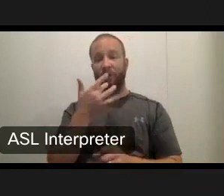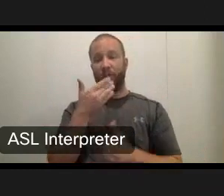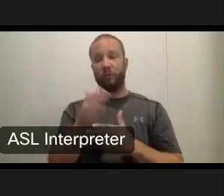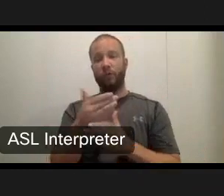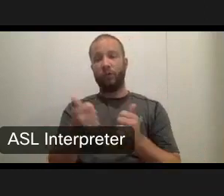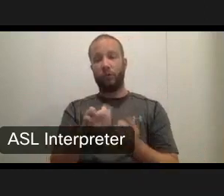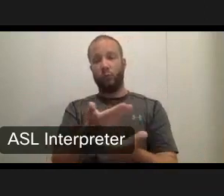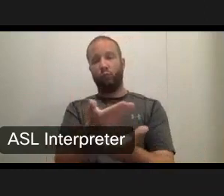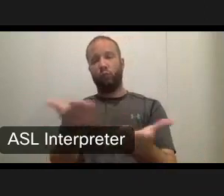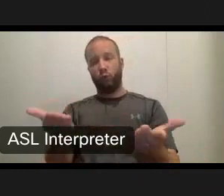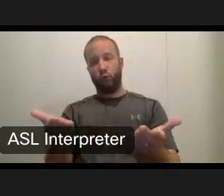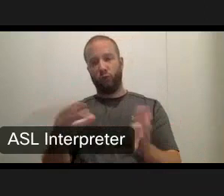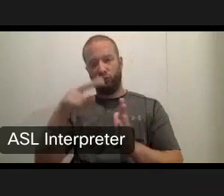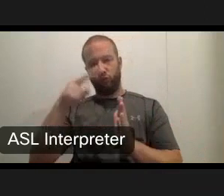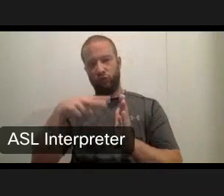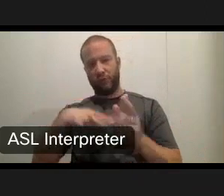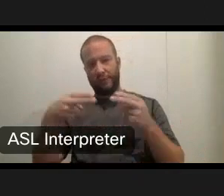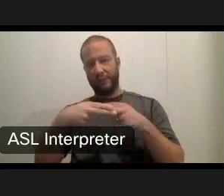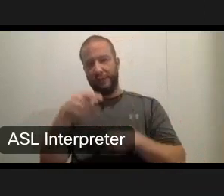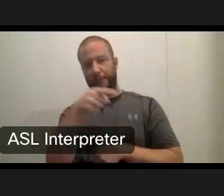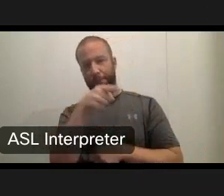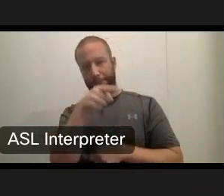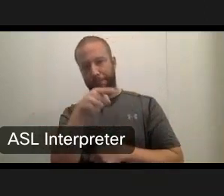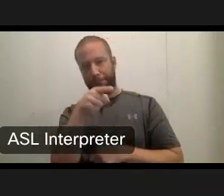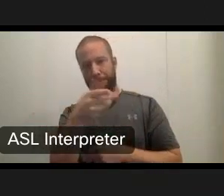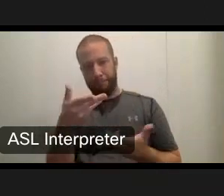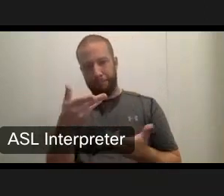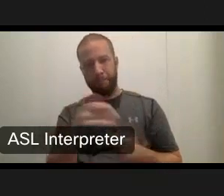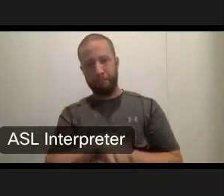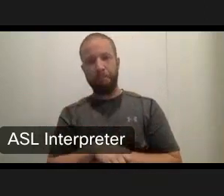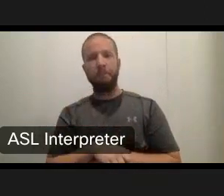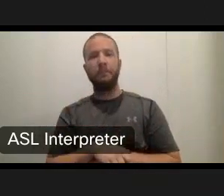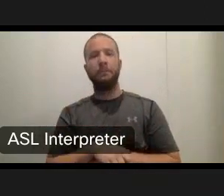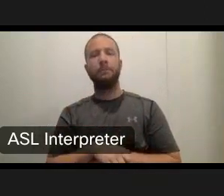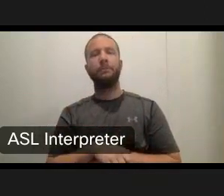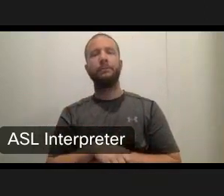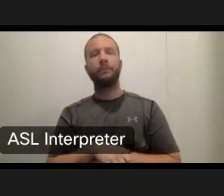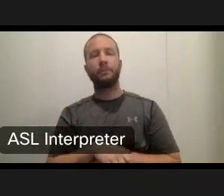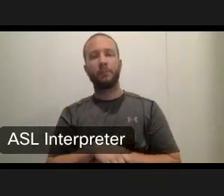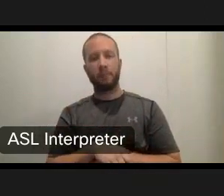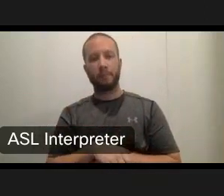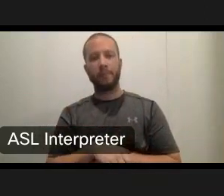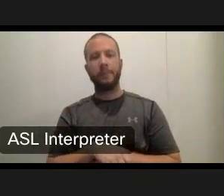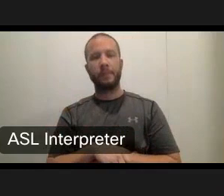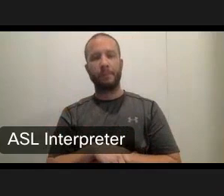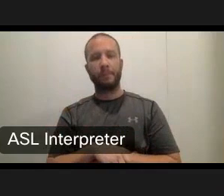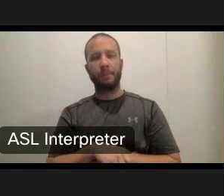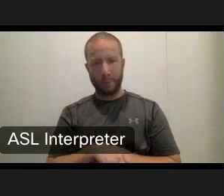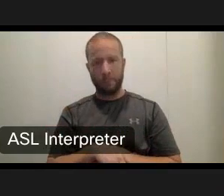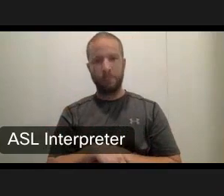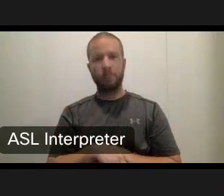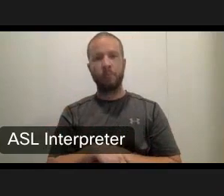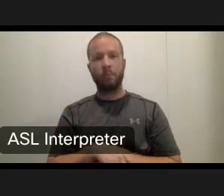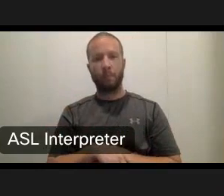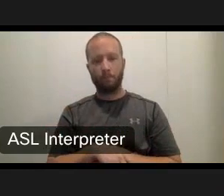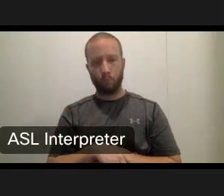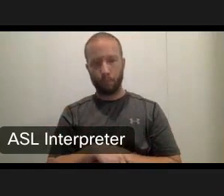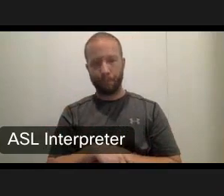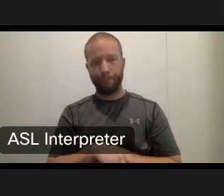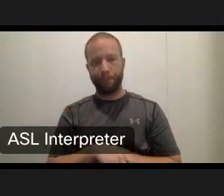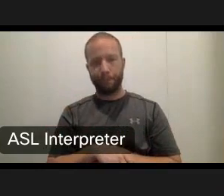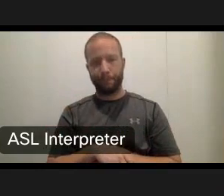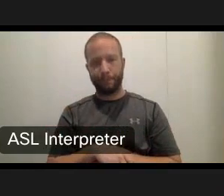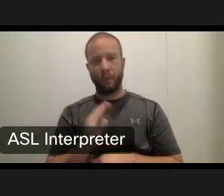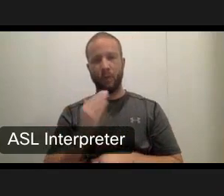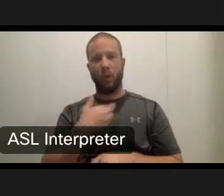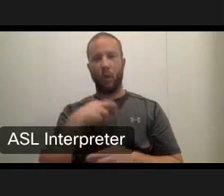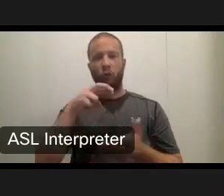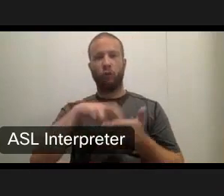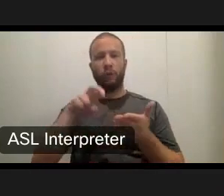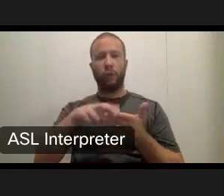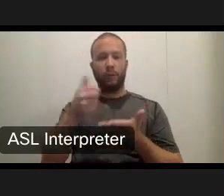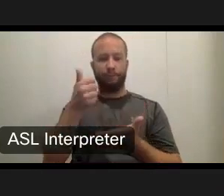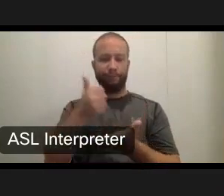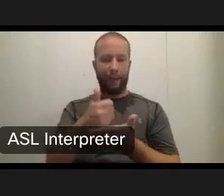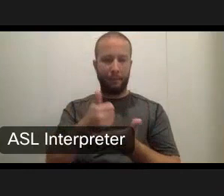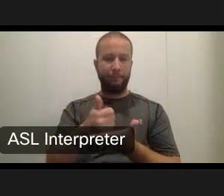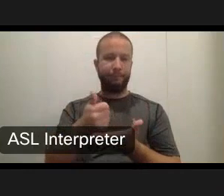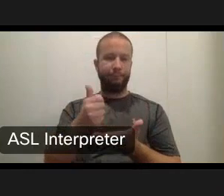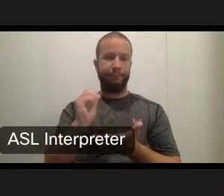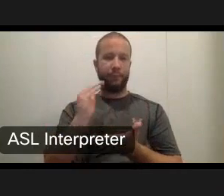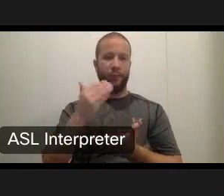Outreach that um we were able to uh conduct and that help influence a lot of the information and